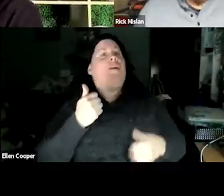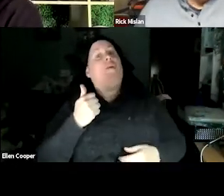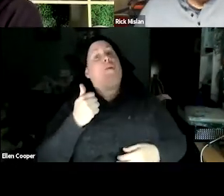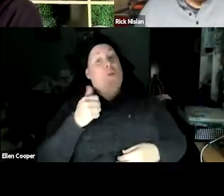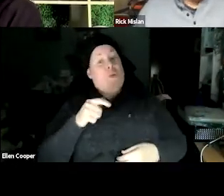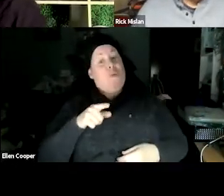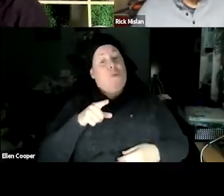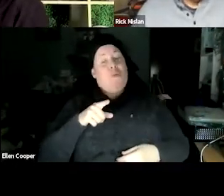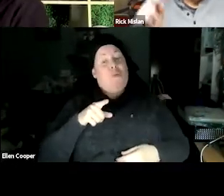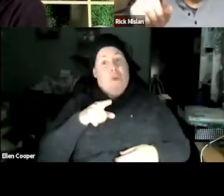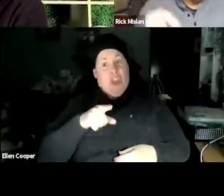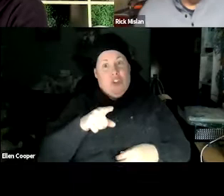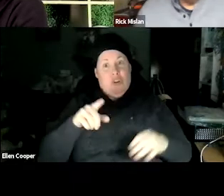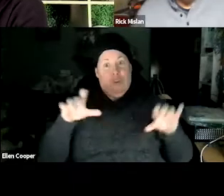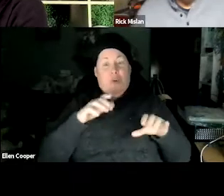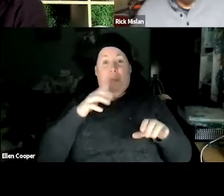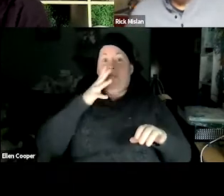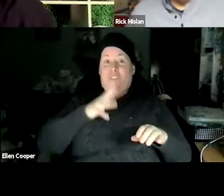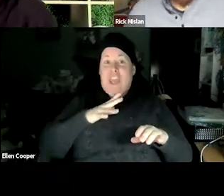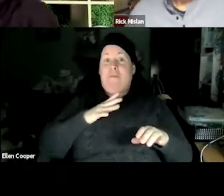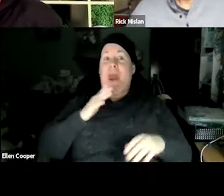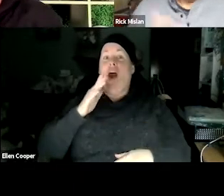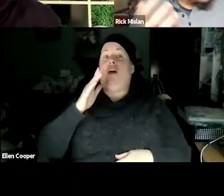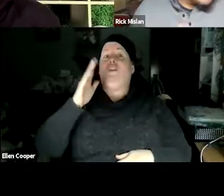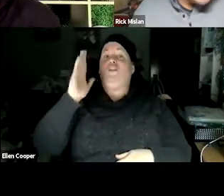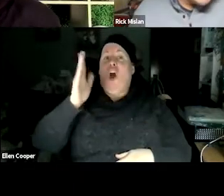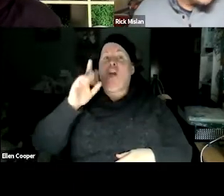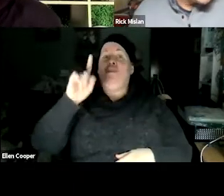CalebBarlow: The female talk, you need to bring Allison veteran. She's already on the list.